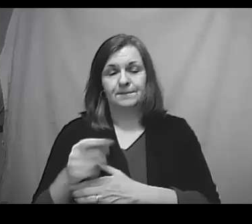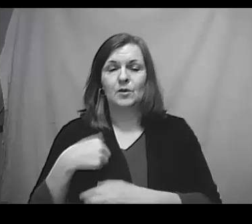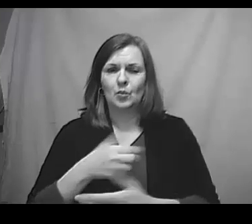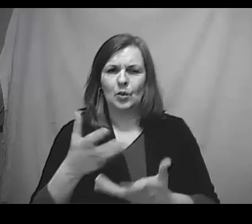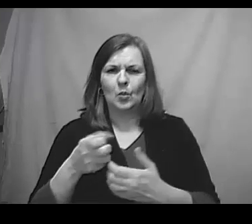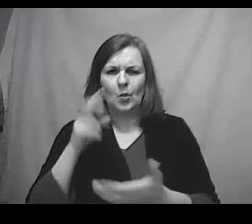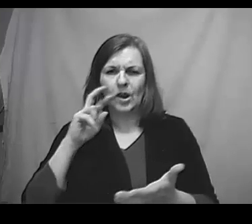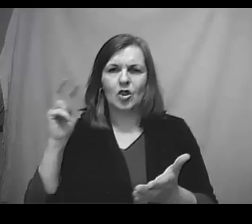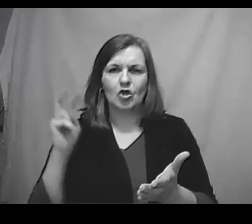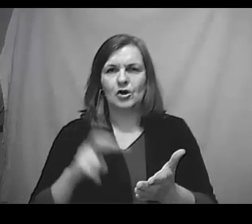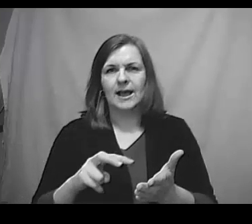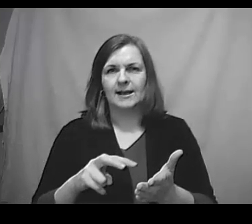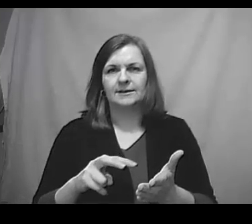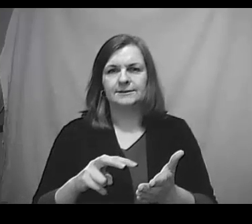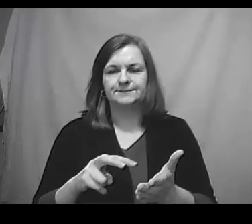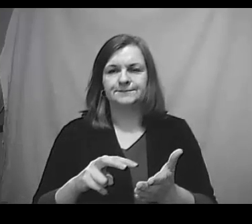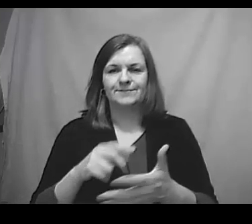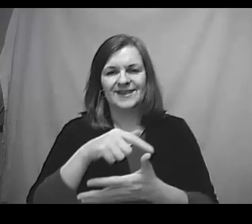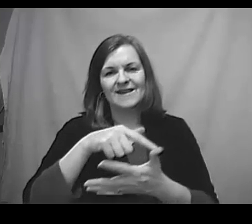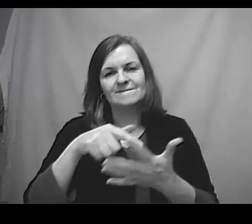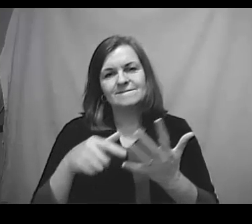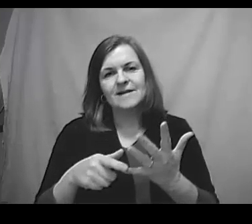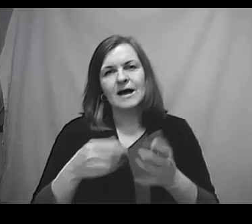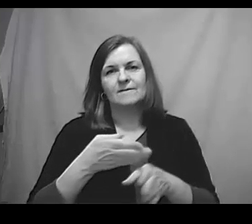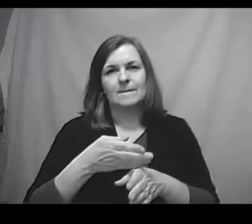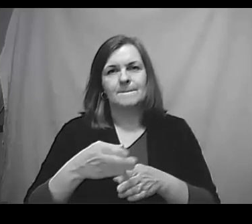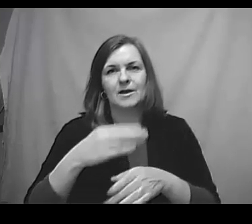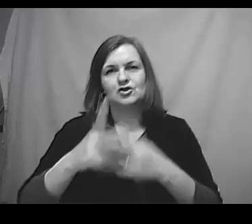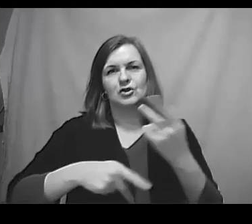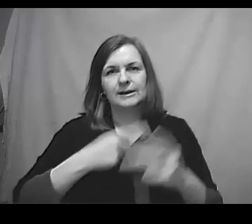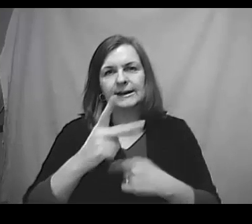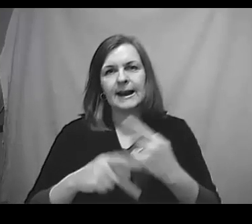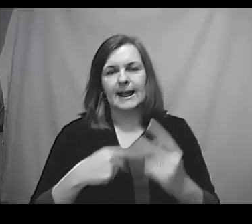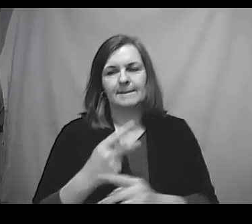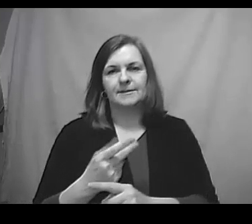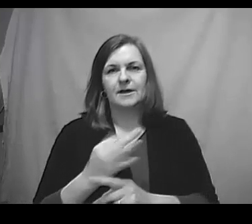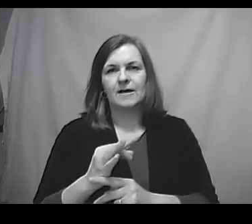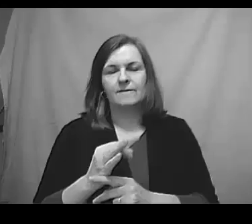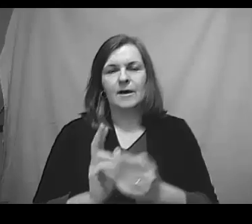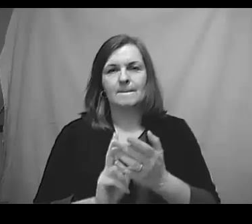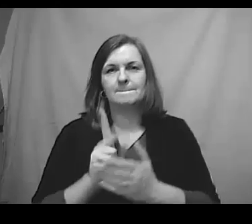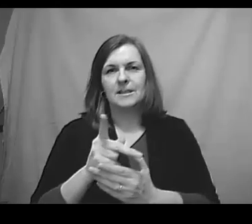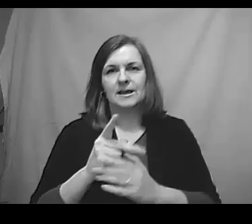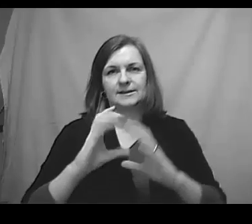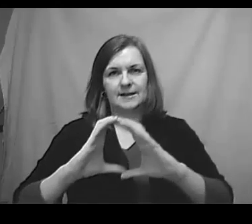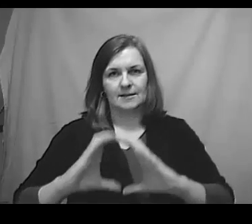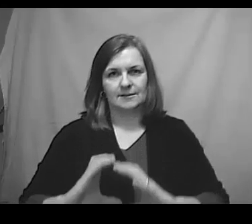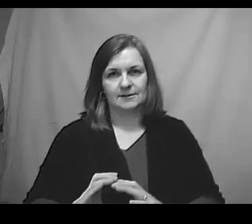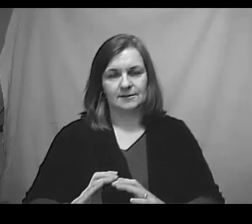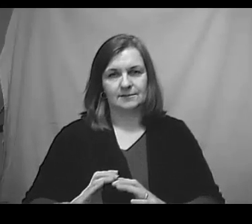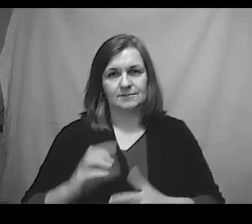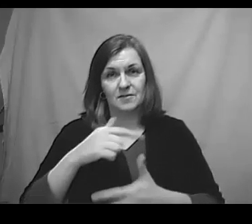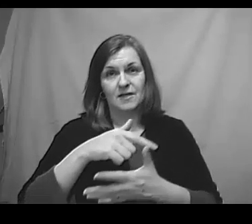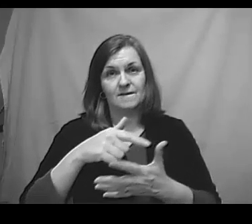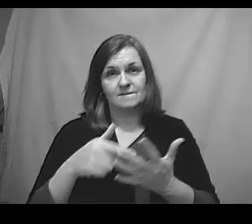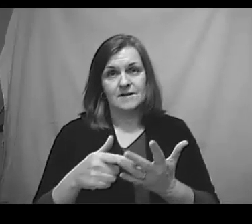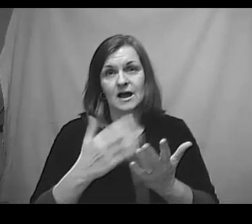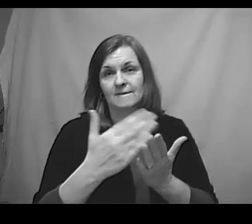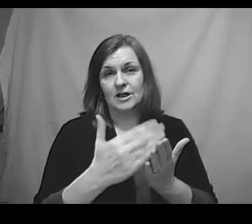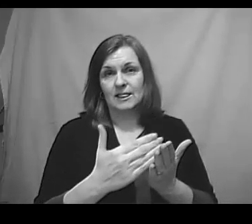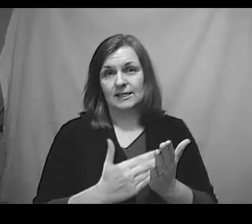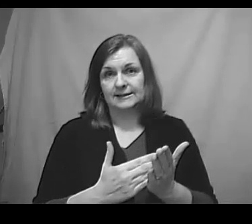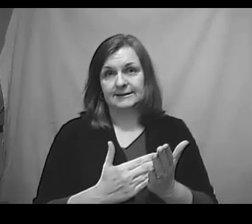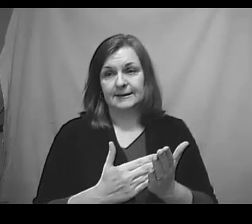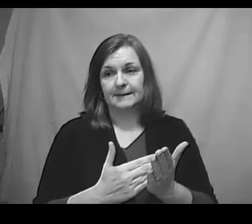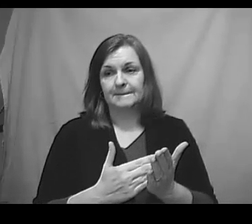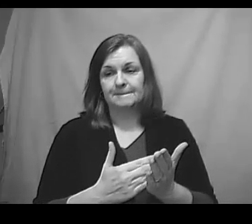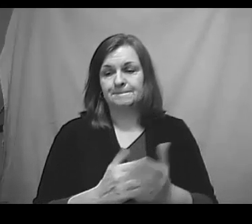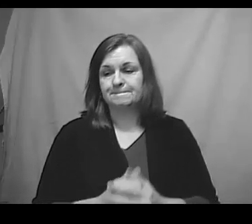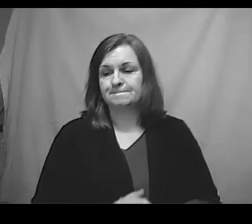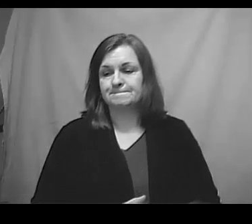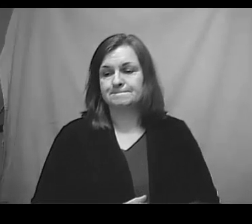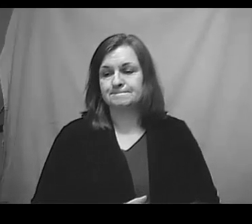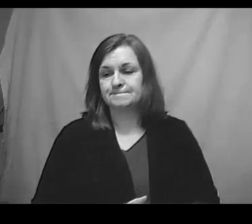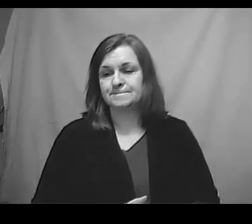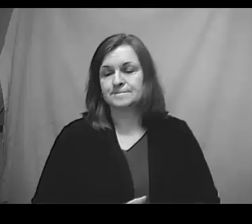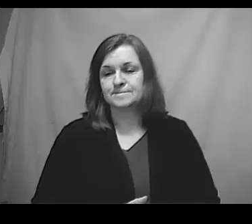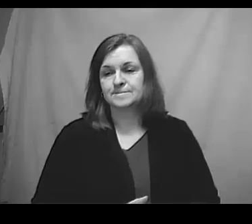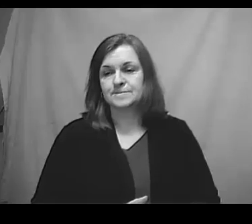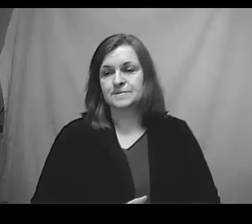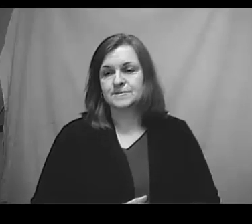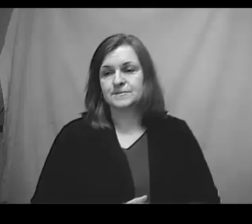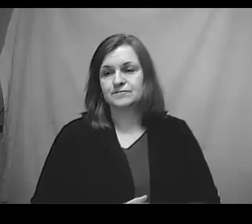so we want to look at actually five major types of plants cells and those five major types of plants cells